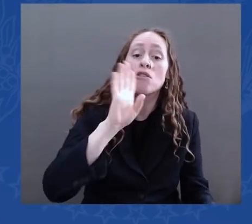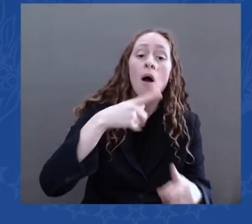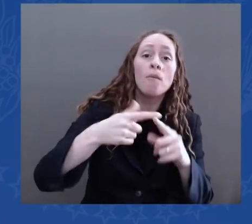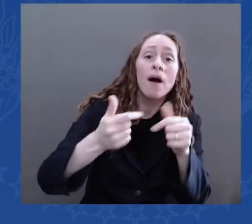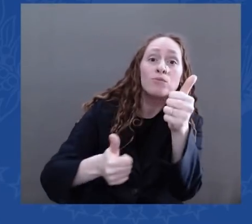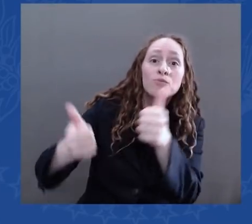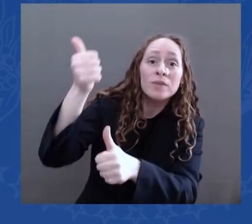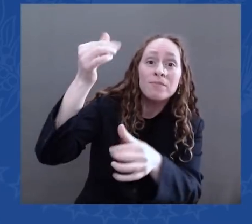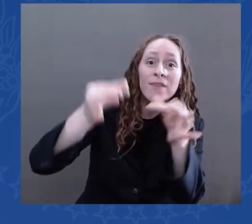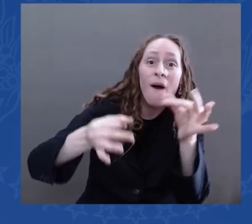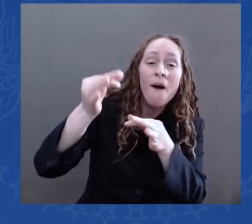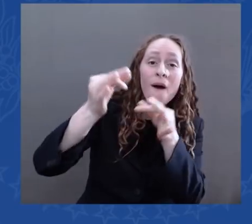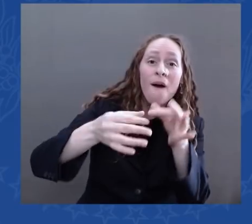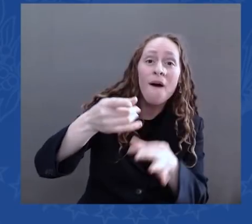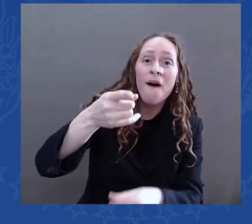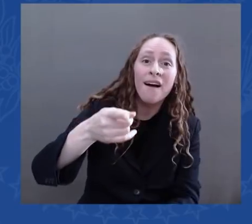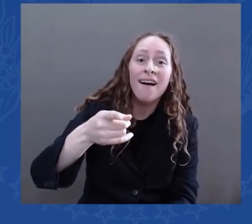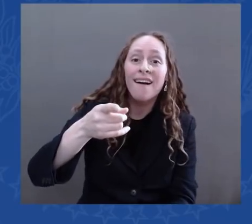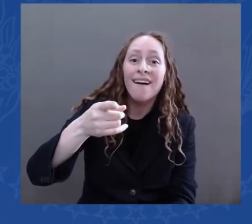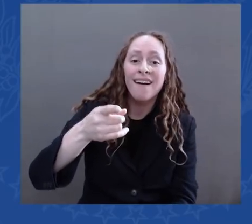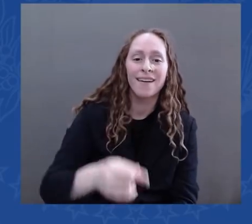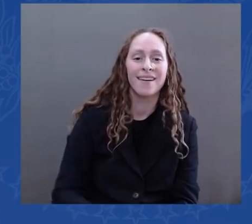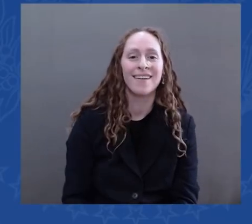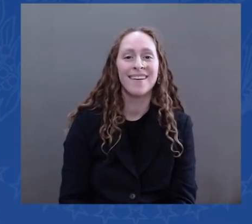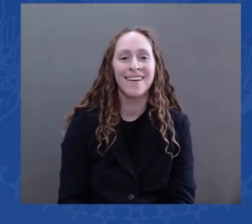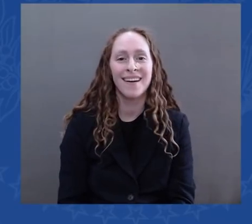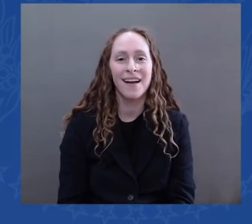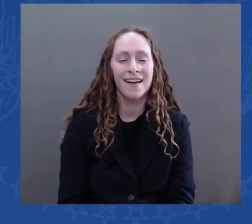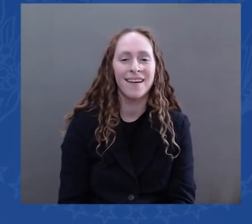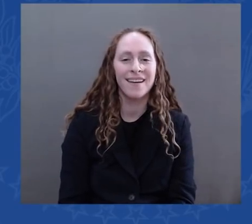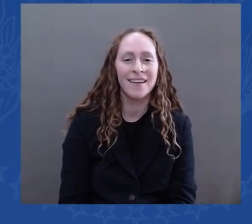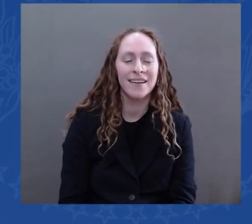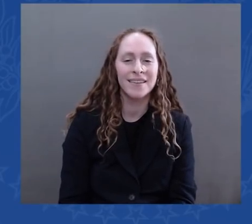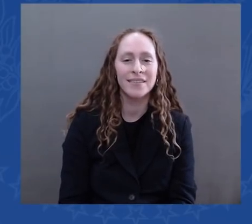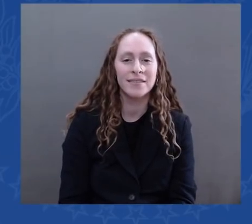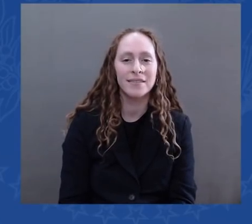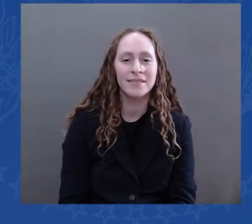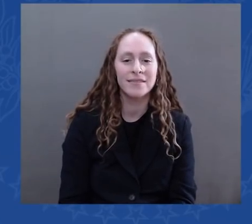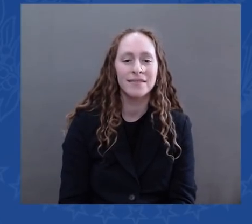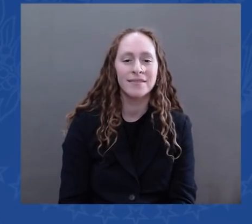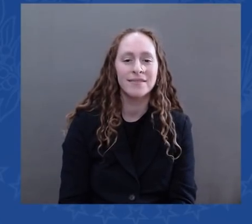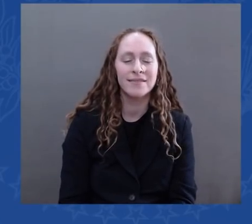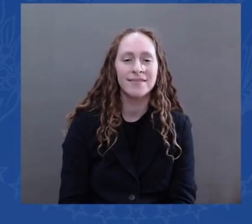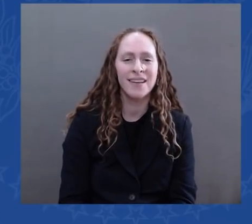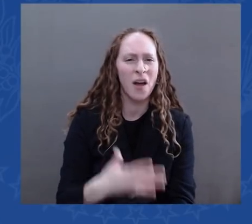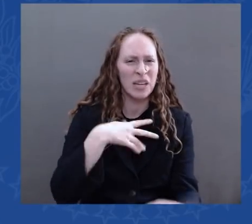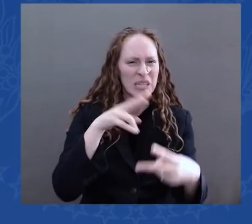Just real quick -- two matters on the Supreme Court. There -- while you were away, there were reports